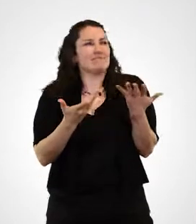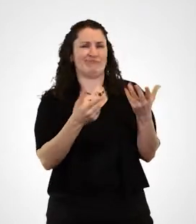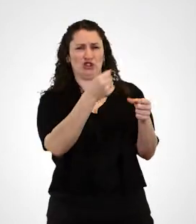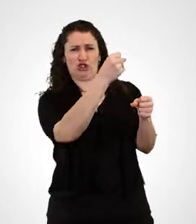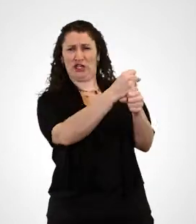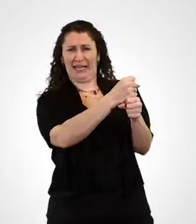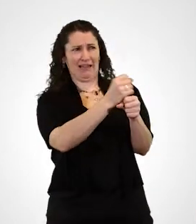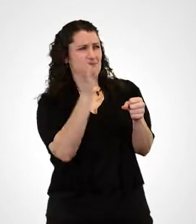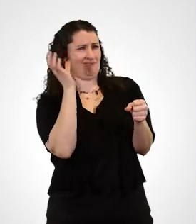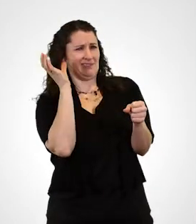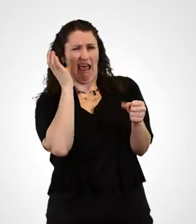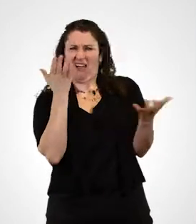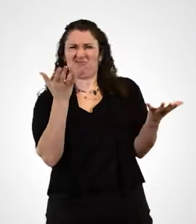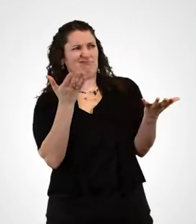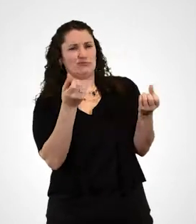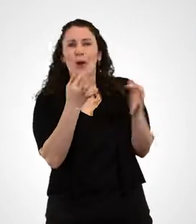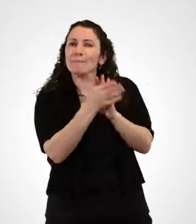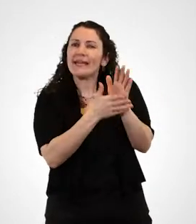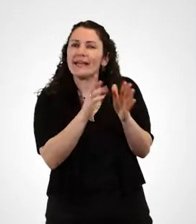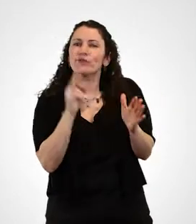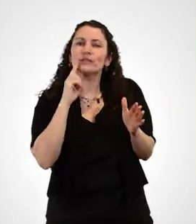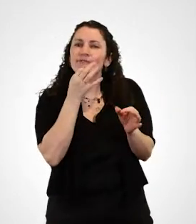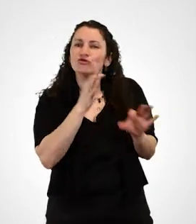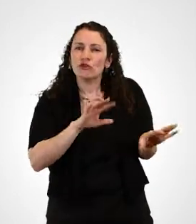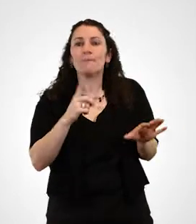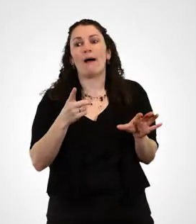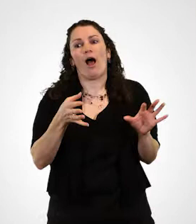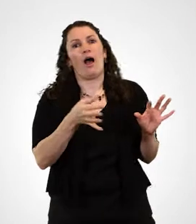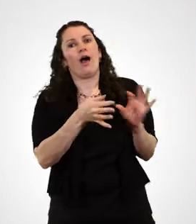correspondence relationship because they've experienced a meaningful